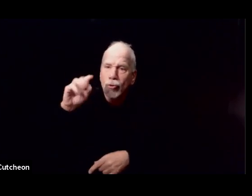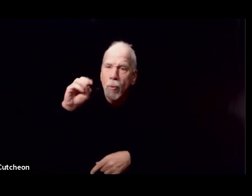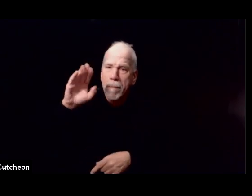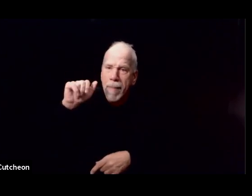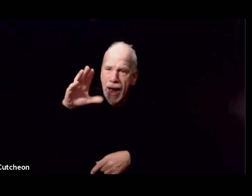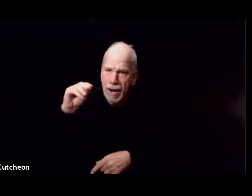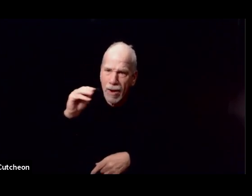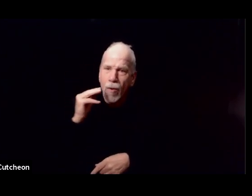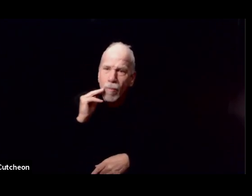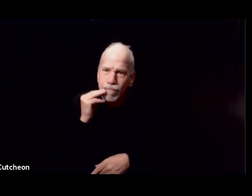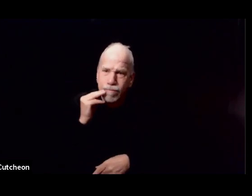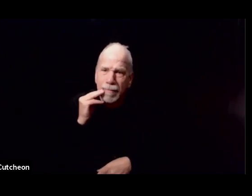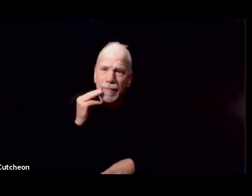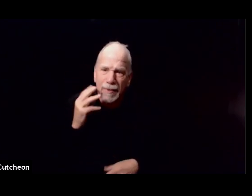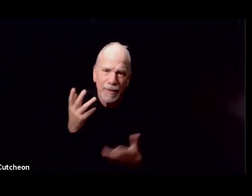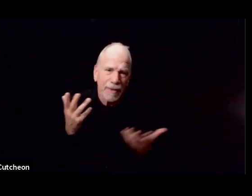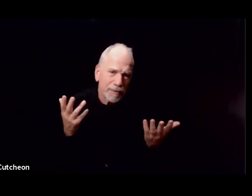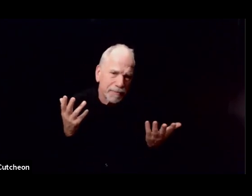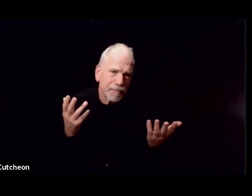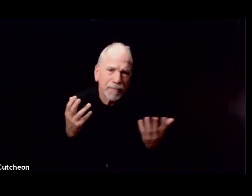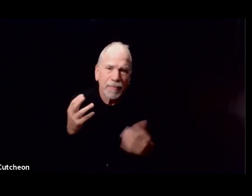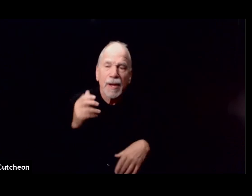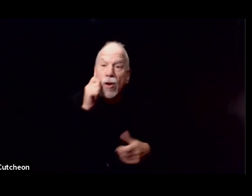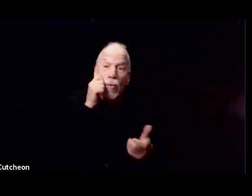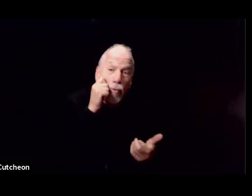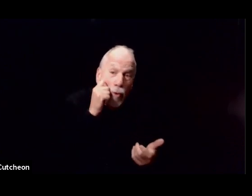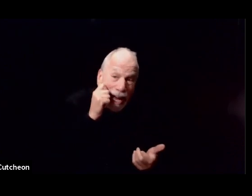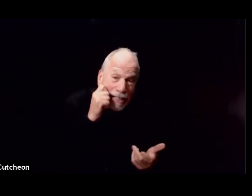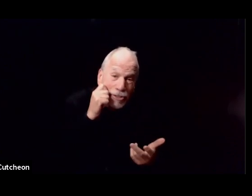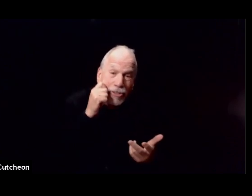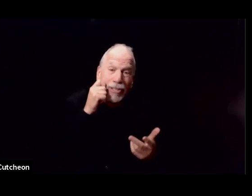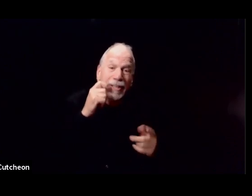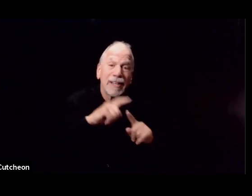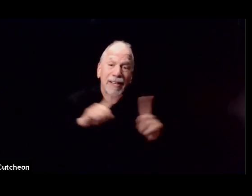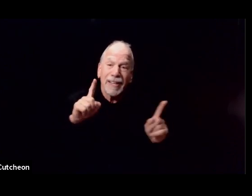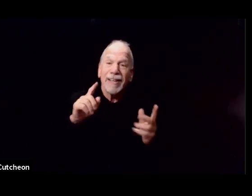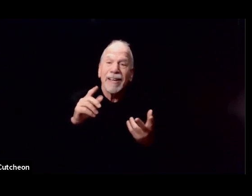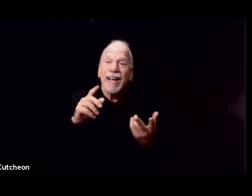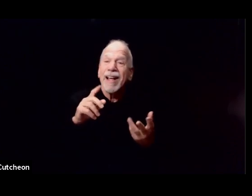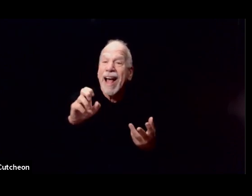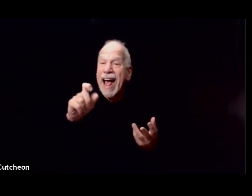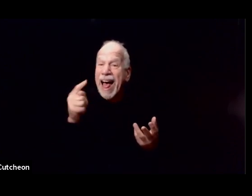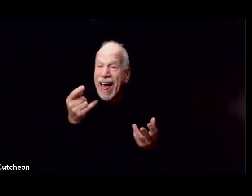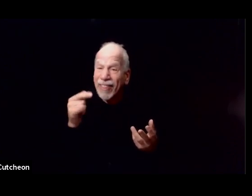groups evenly and that Minnesotans of color and American Indians are bearing a disproportionate